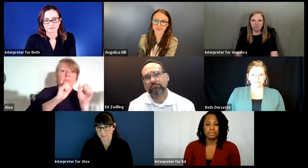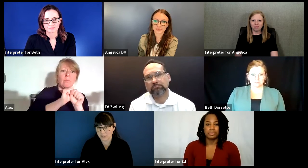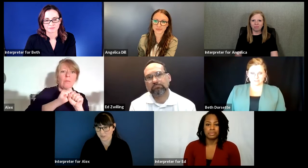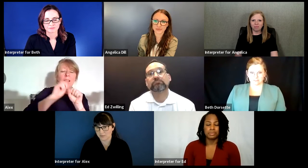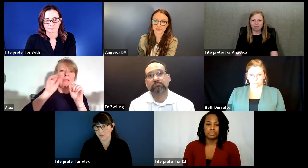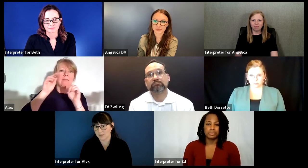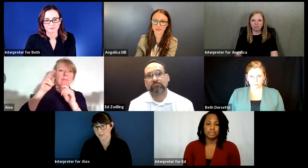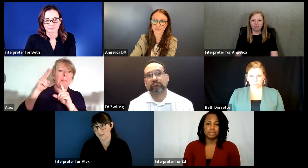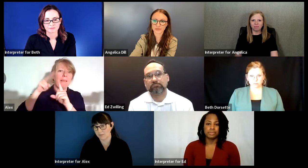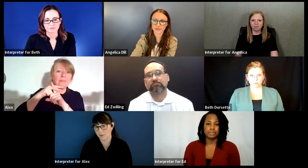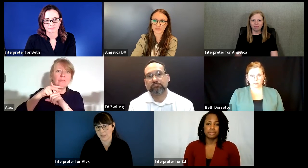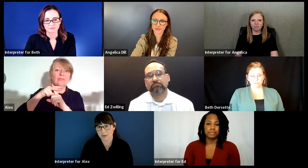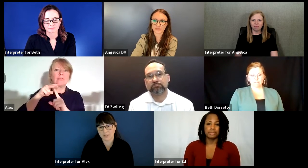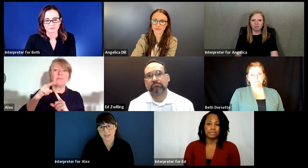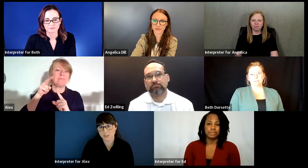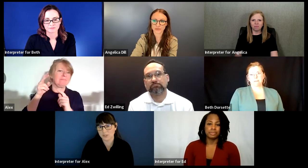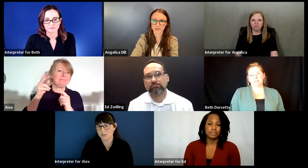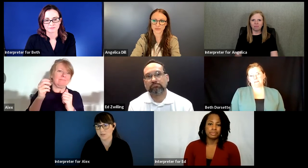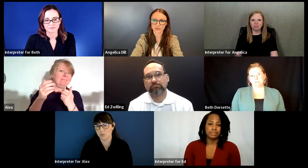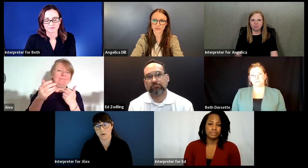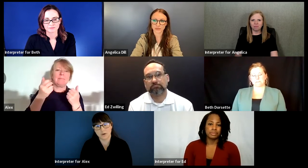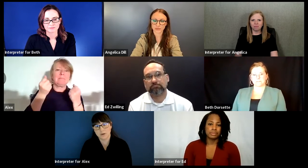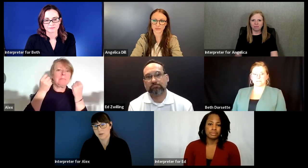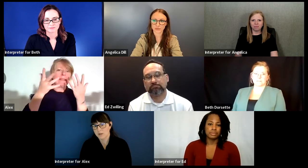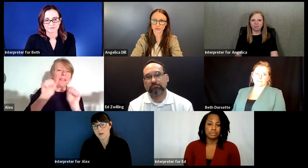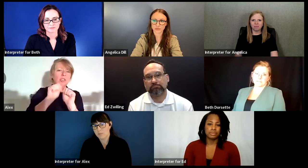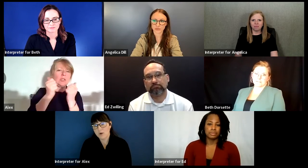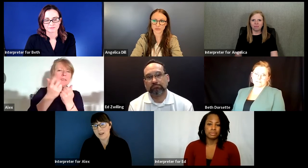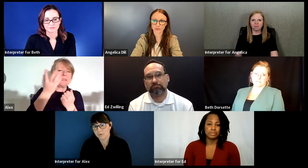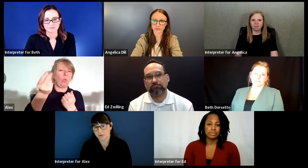rehab agency if you need assistance filling out applications or what have you.